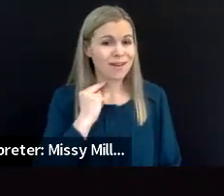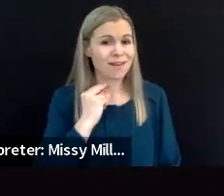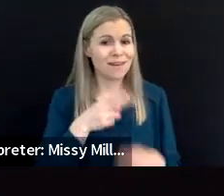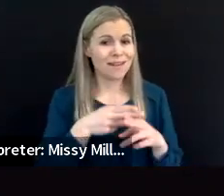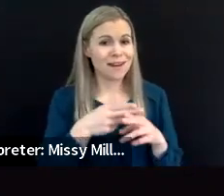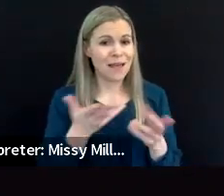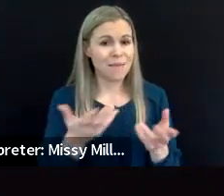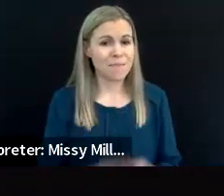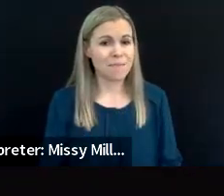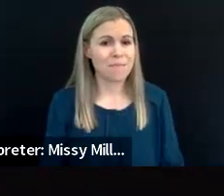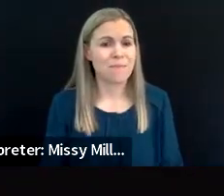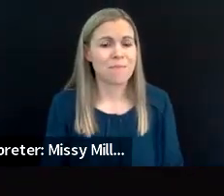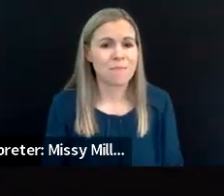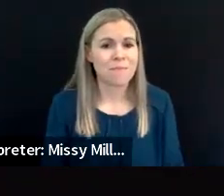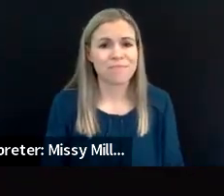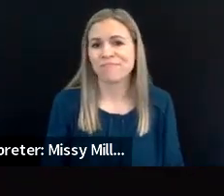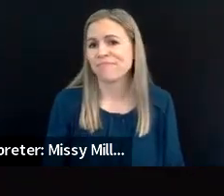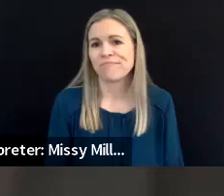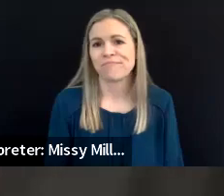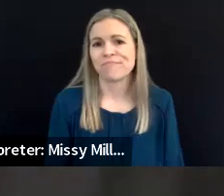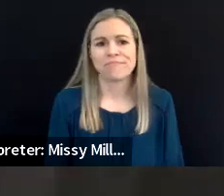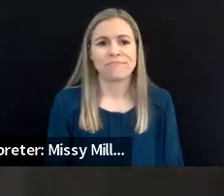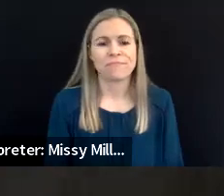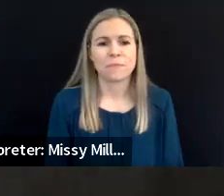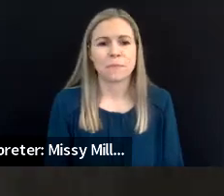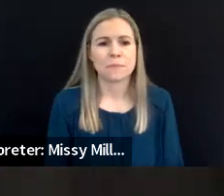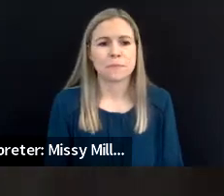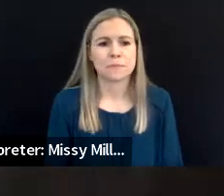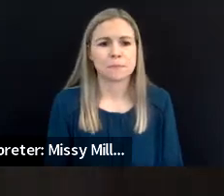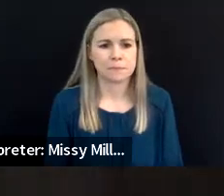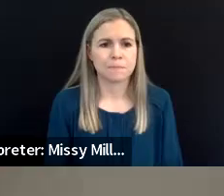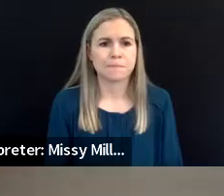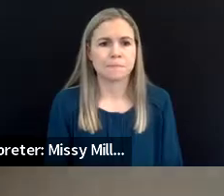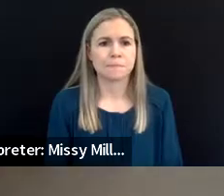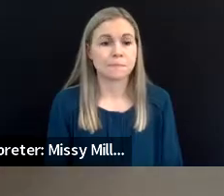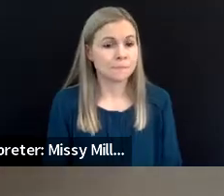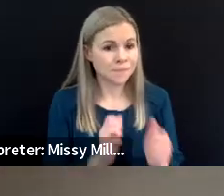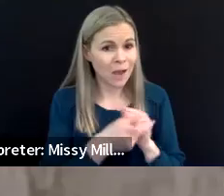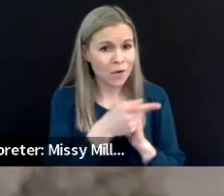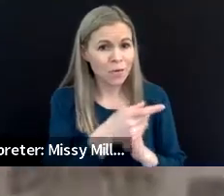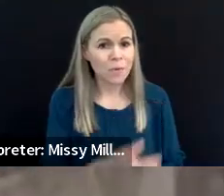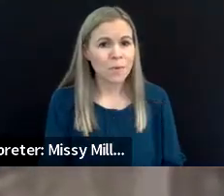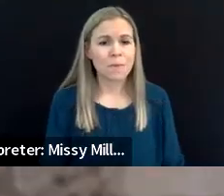You look at it as trust.